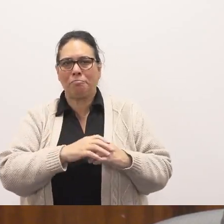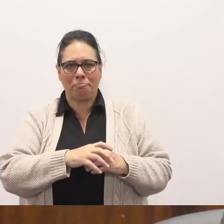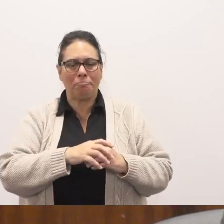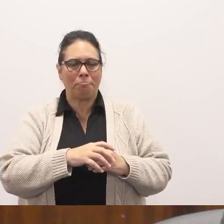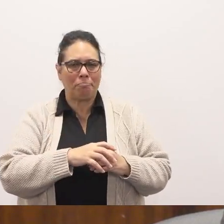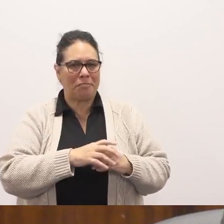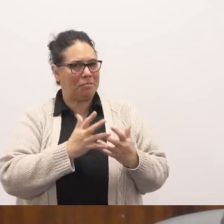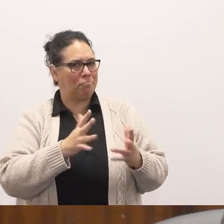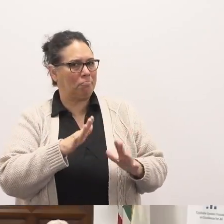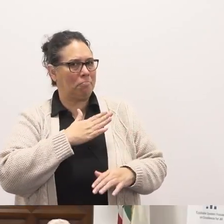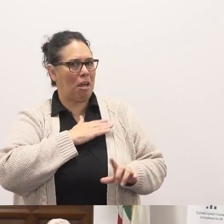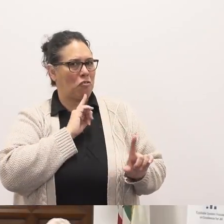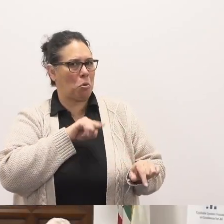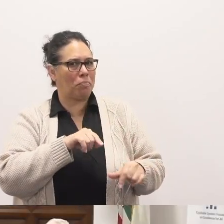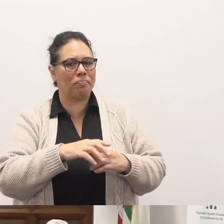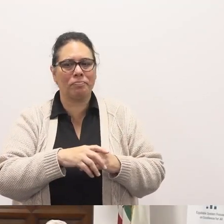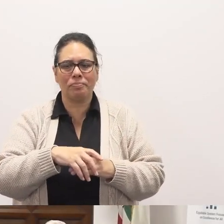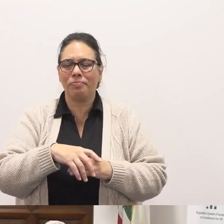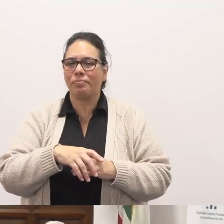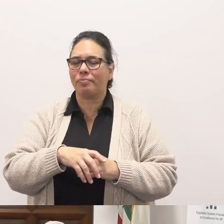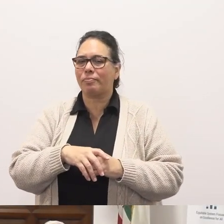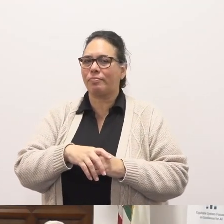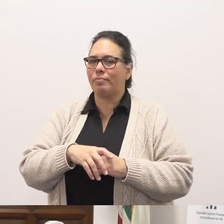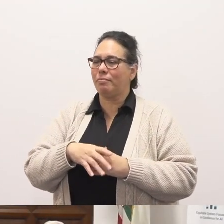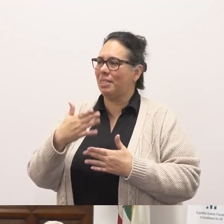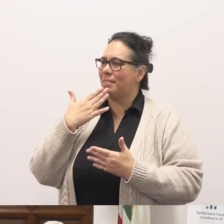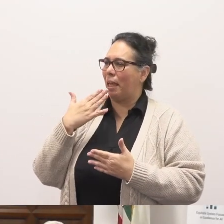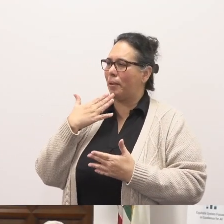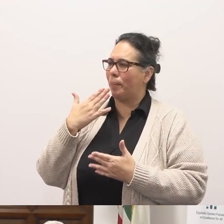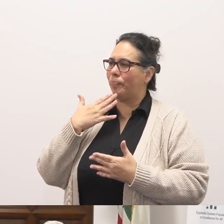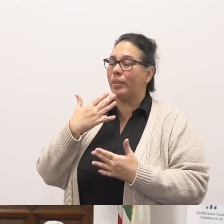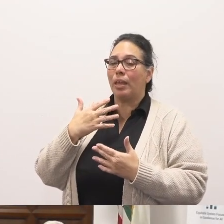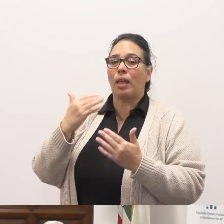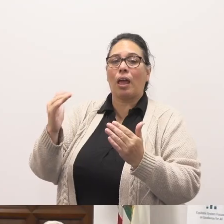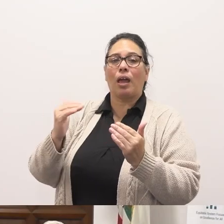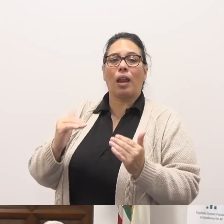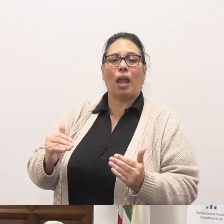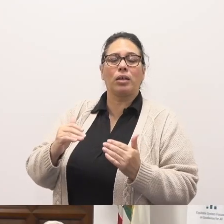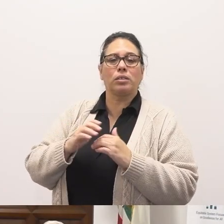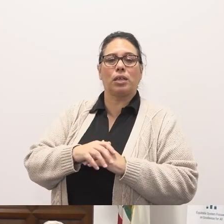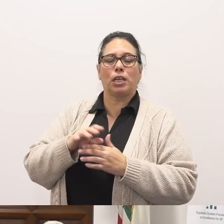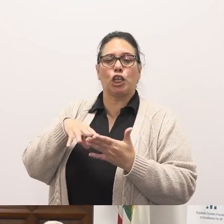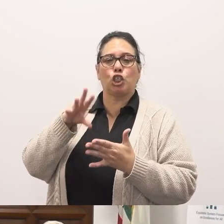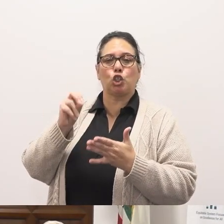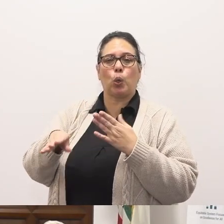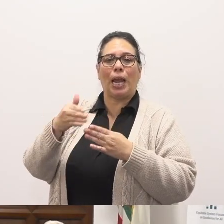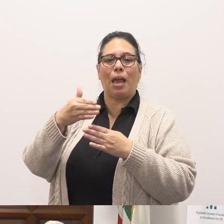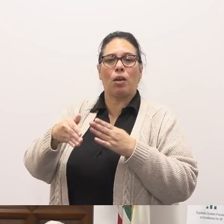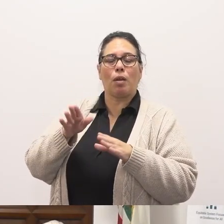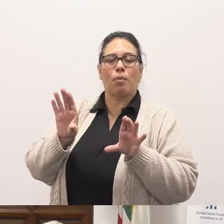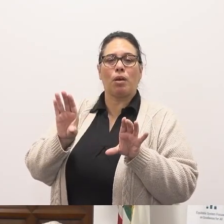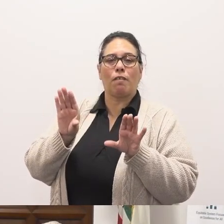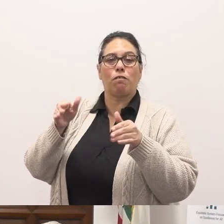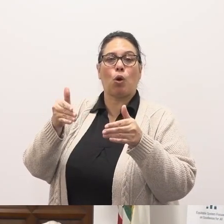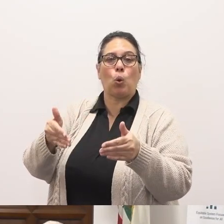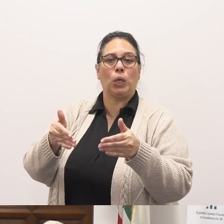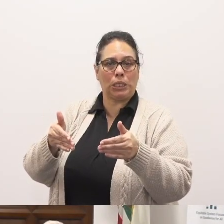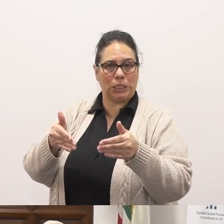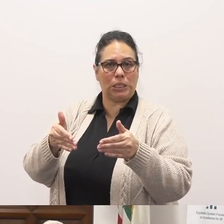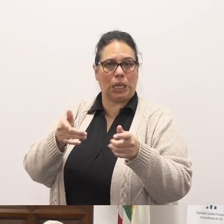That's the end of my report. Thank you. And next we have Student Outcome Focused Governance. Mr. Otto.